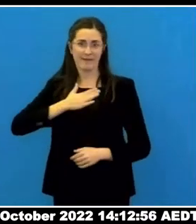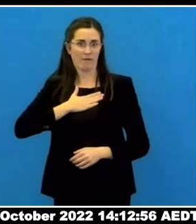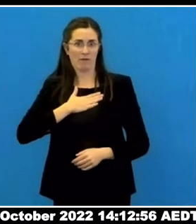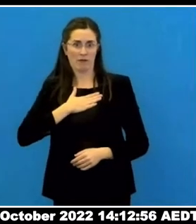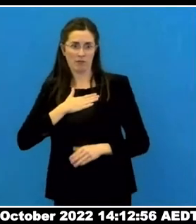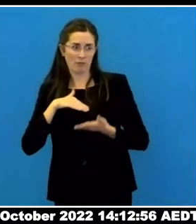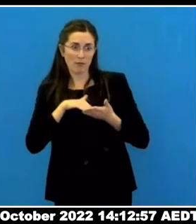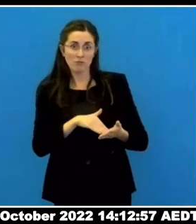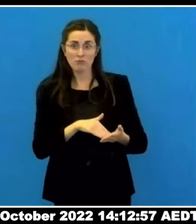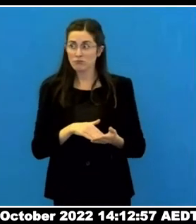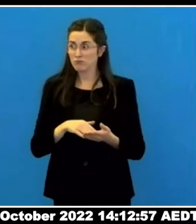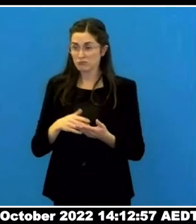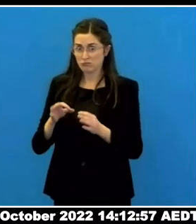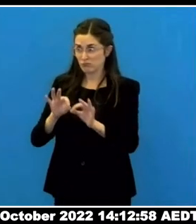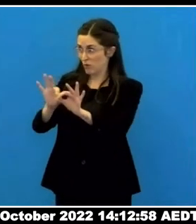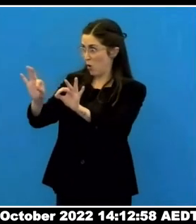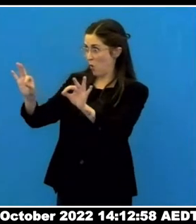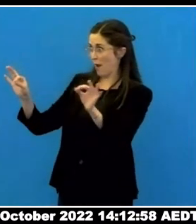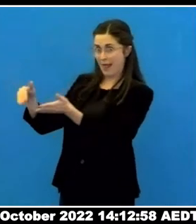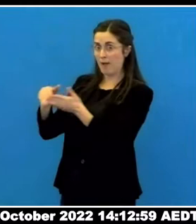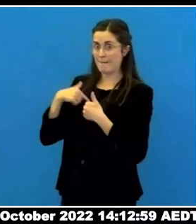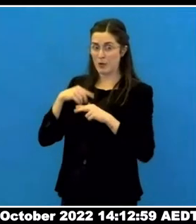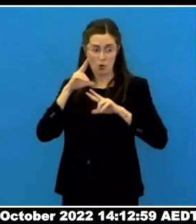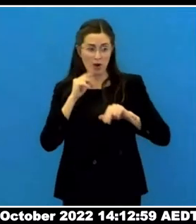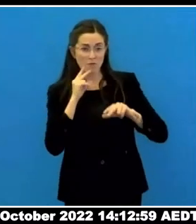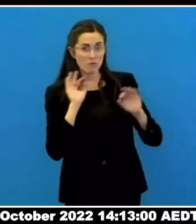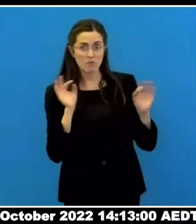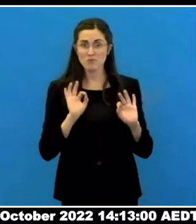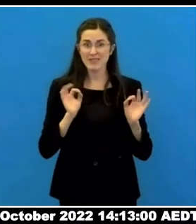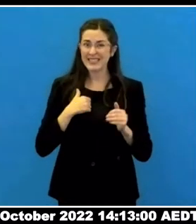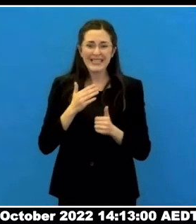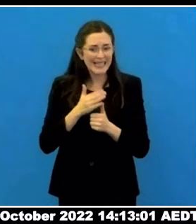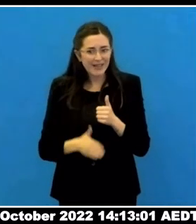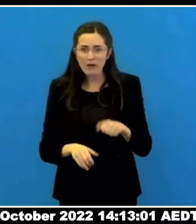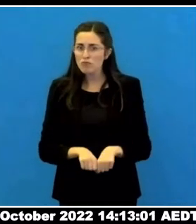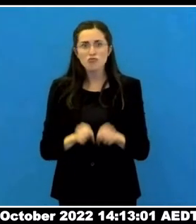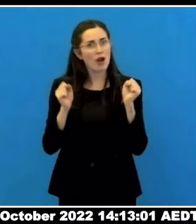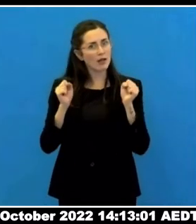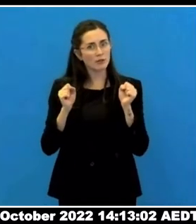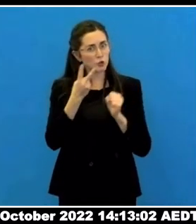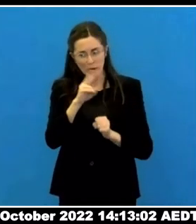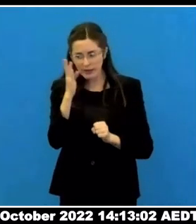I didn't get any help with any of these tasks, and I don't get a break from my caring role."